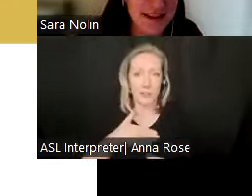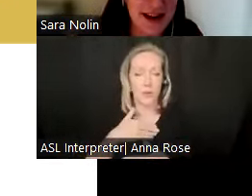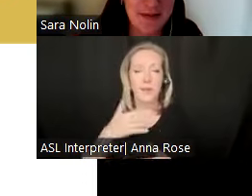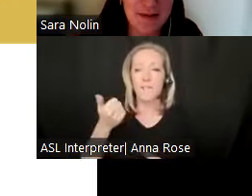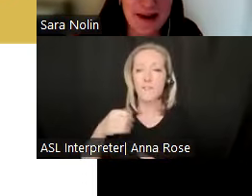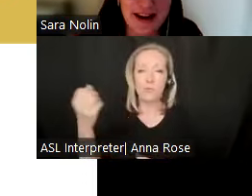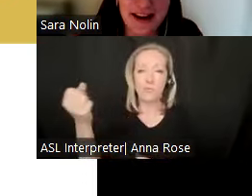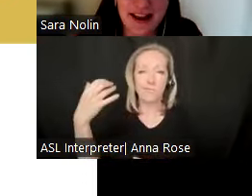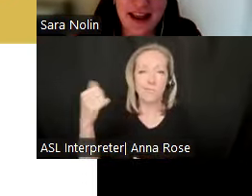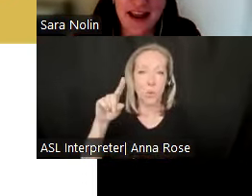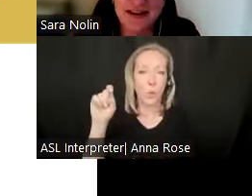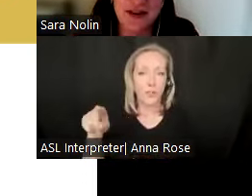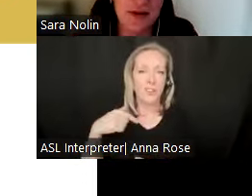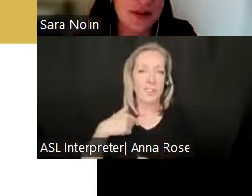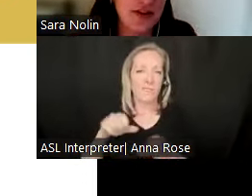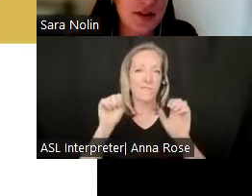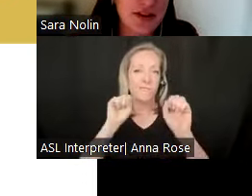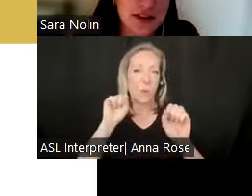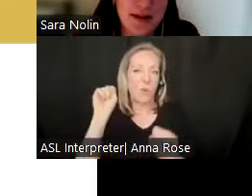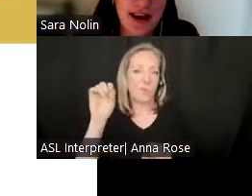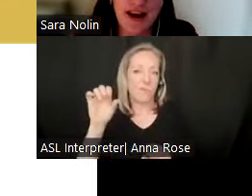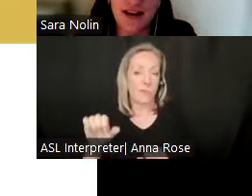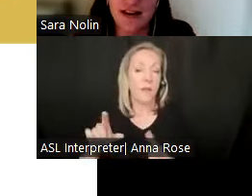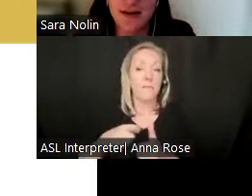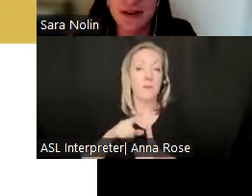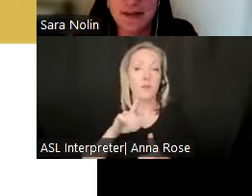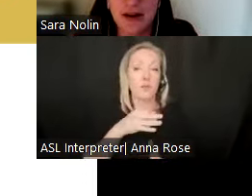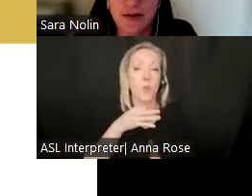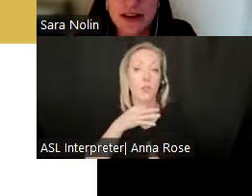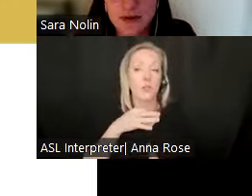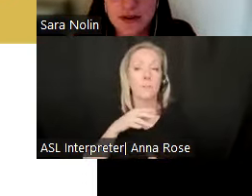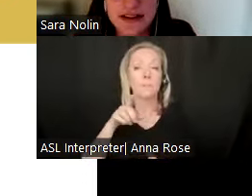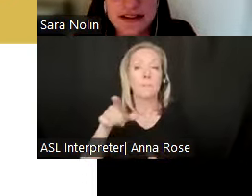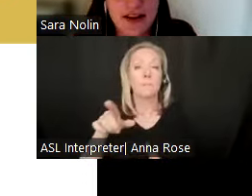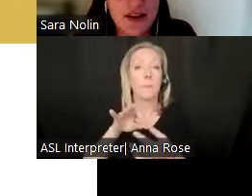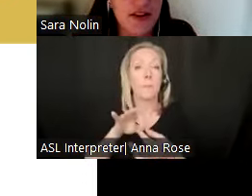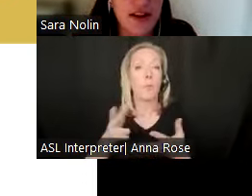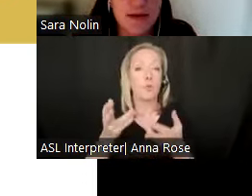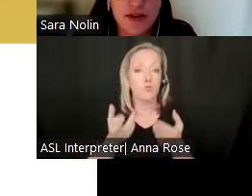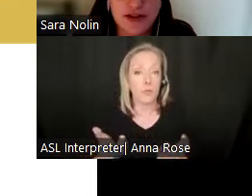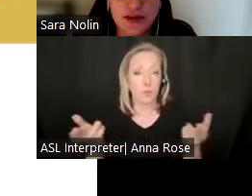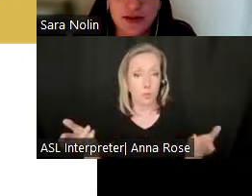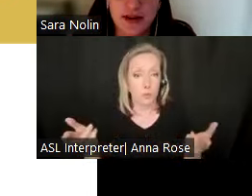in the time remaining. So the first question that we had was about resources that are available to